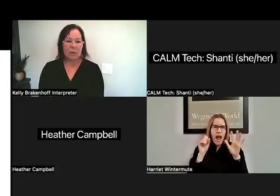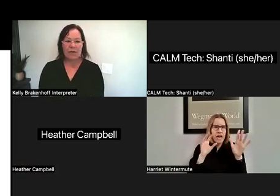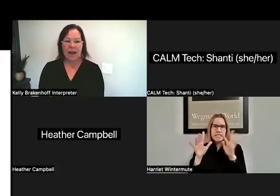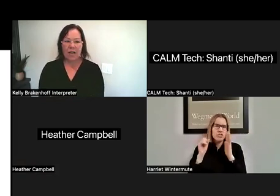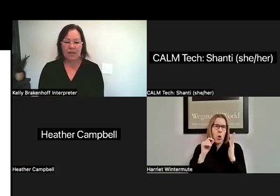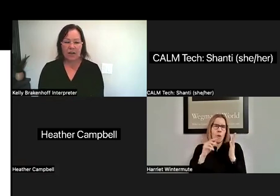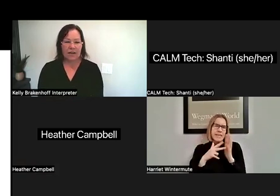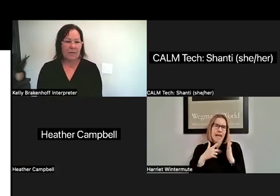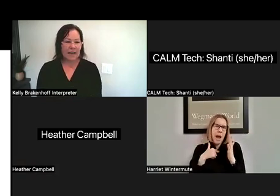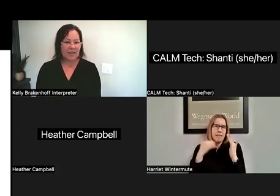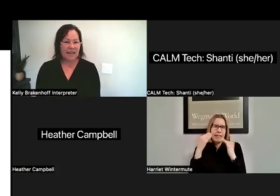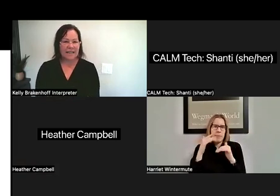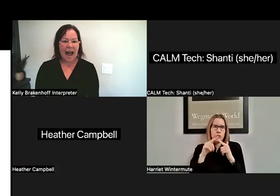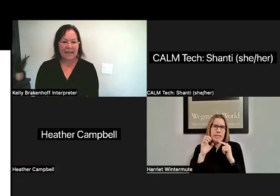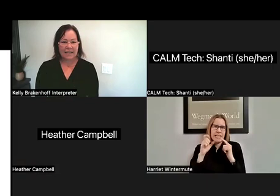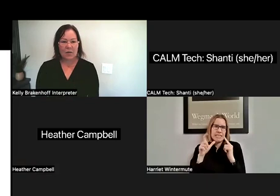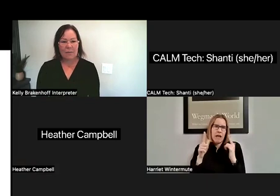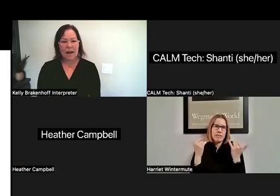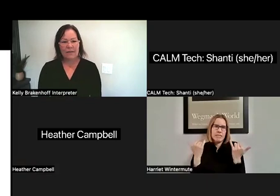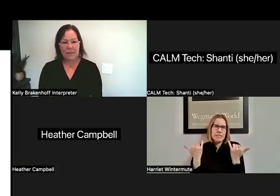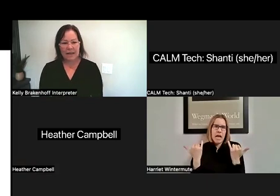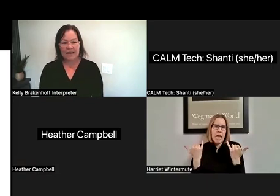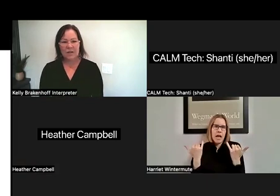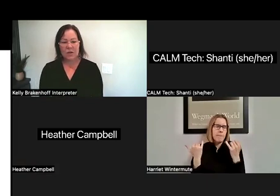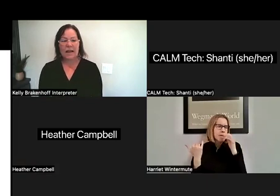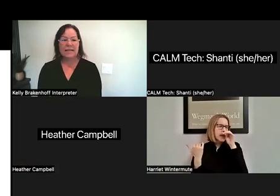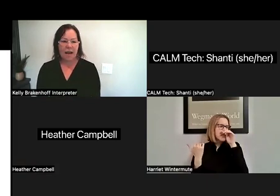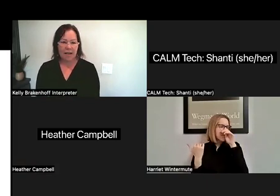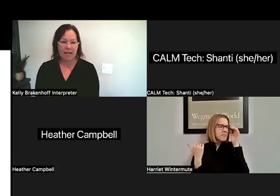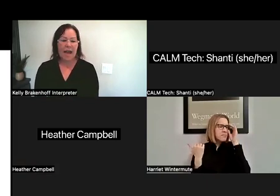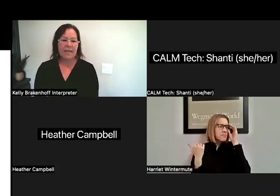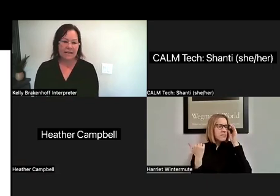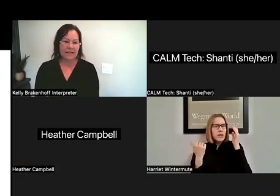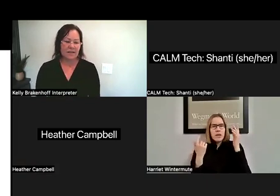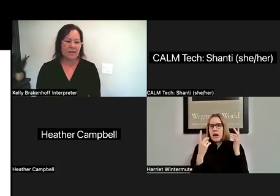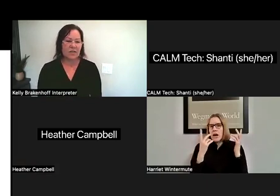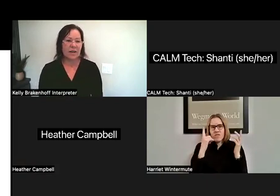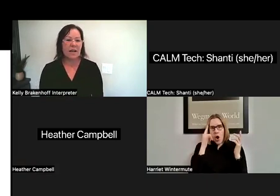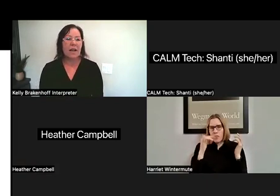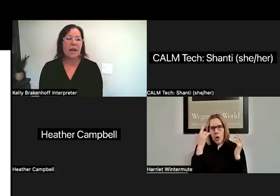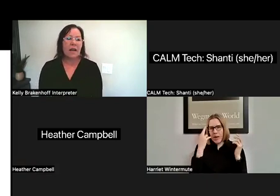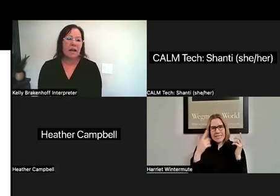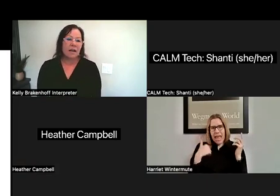we find all of our information and tasks. So I'm, kind of, limited to excel at this institution.